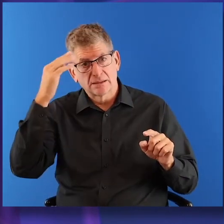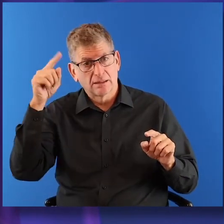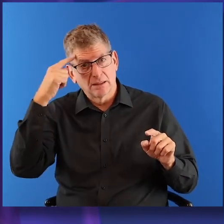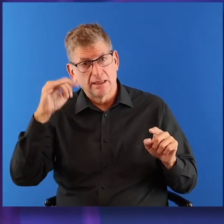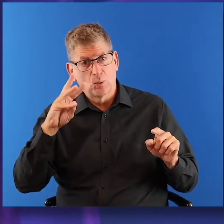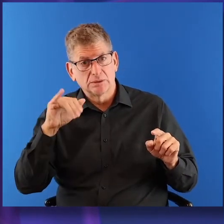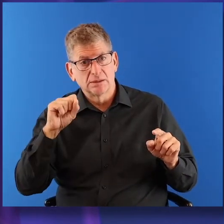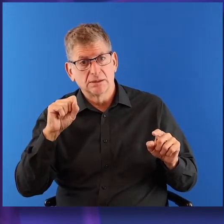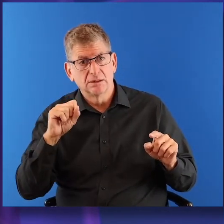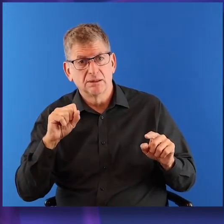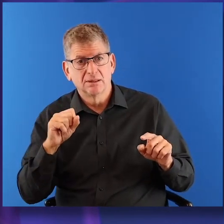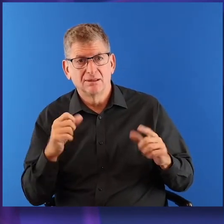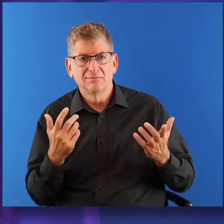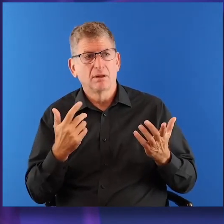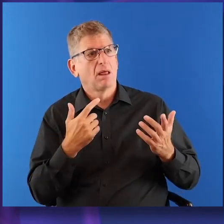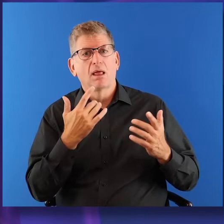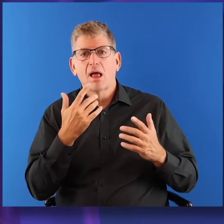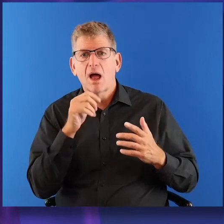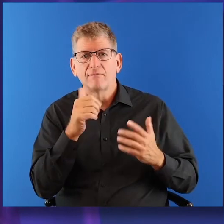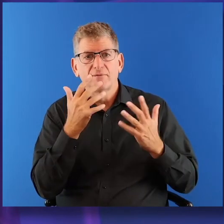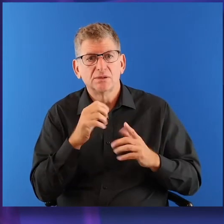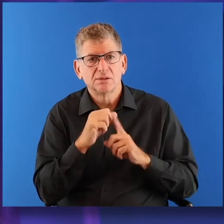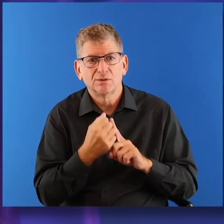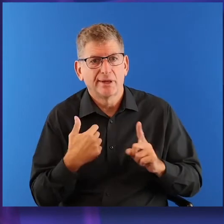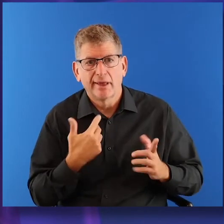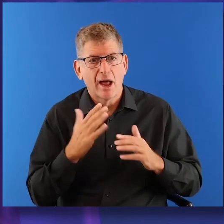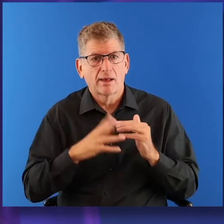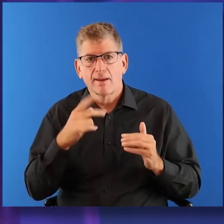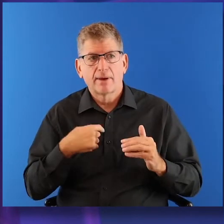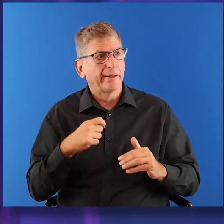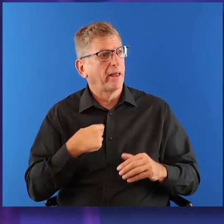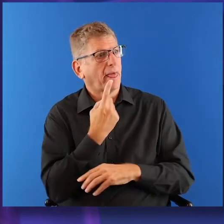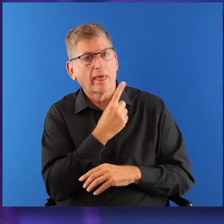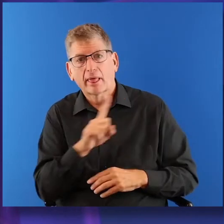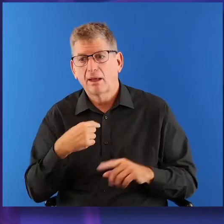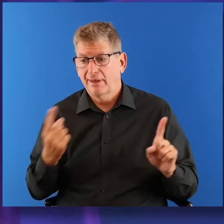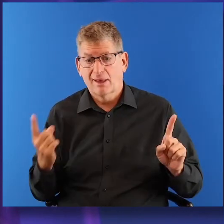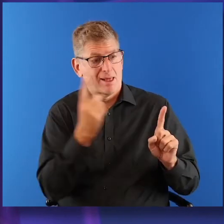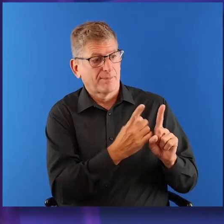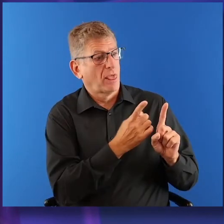and had the unfortunate situation that I needed to end up in the emergency department,